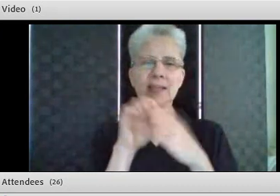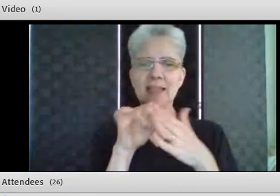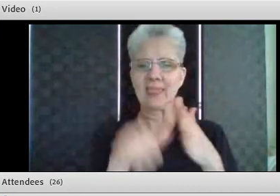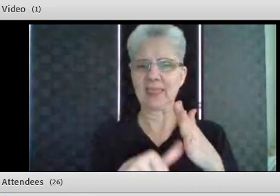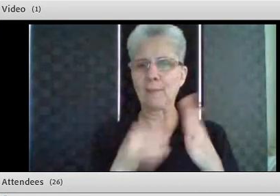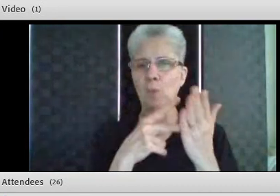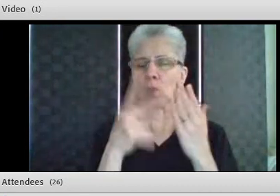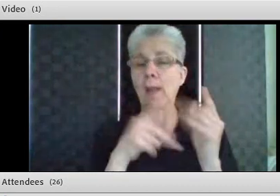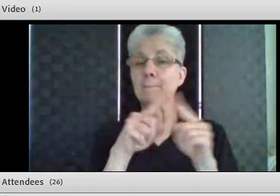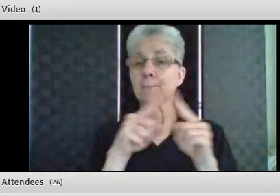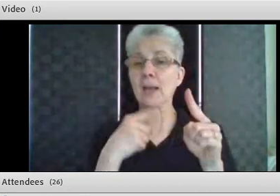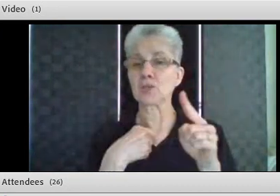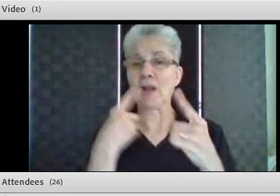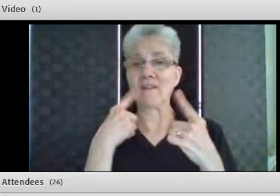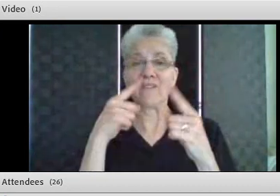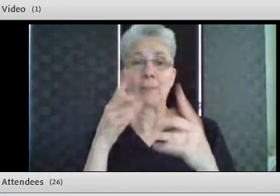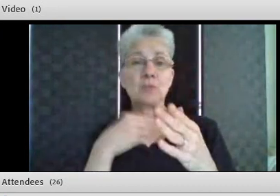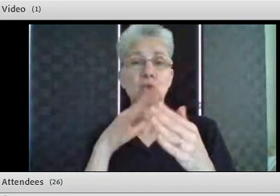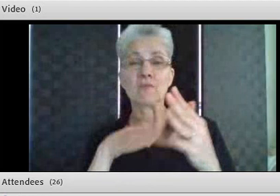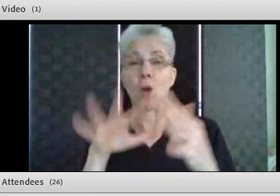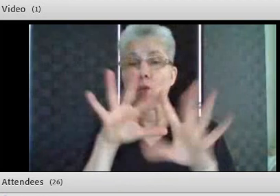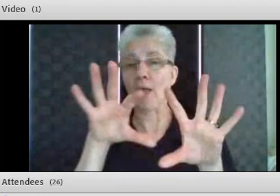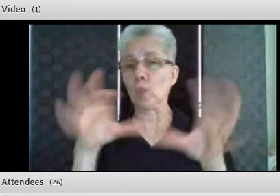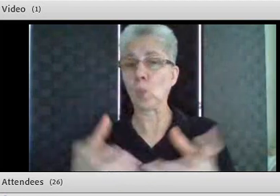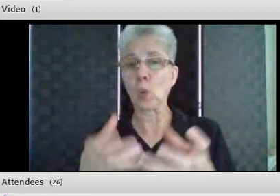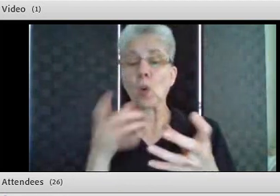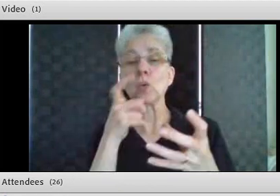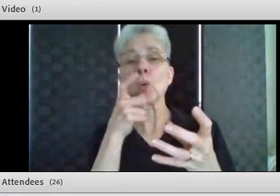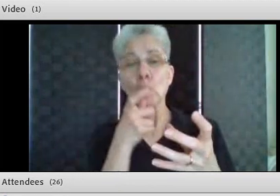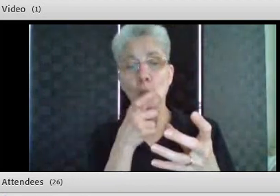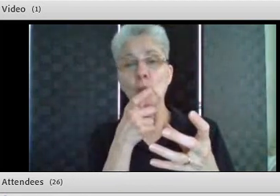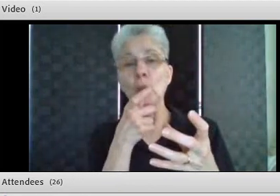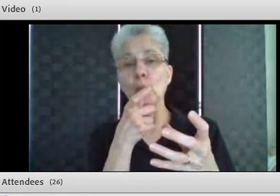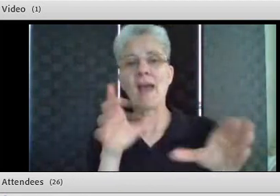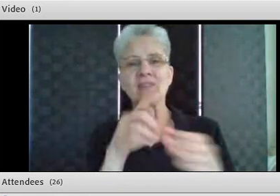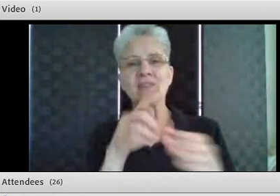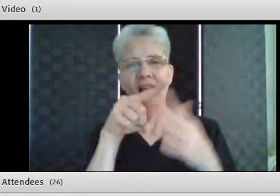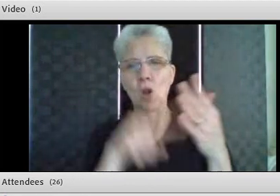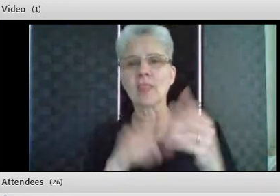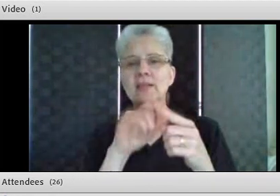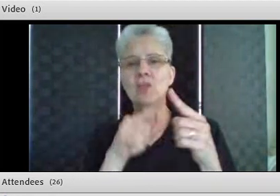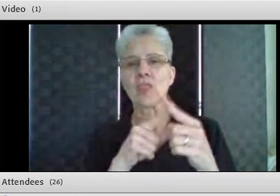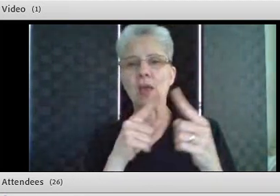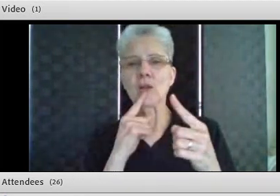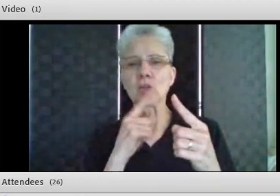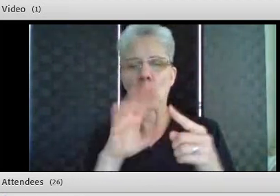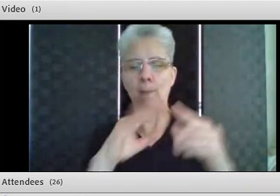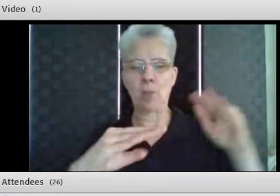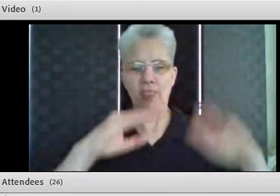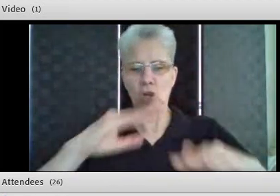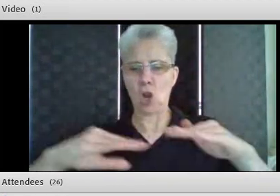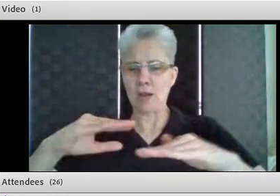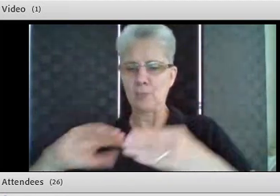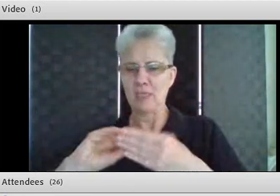and you can see the video of the creation of this whole thing, but you've got famous musicians from around the world